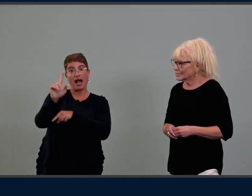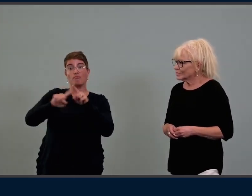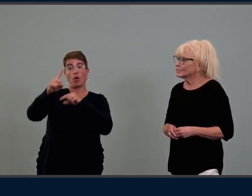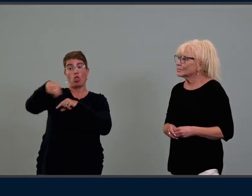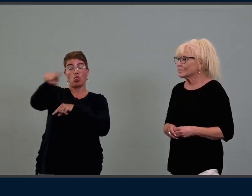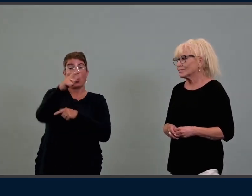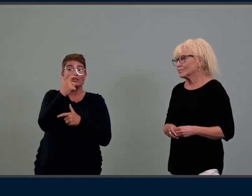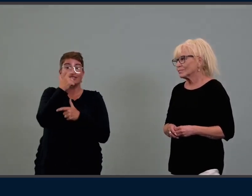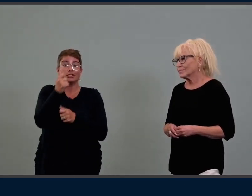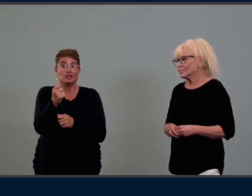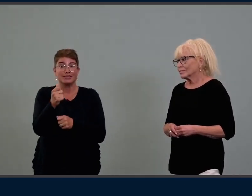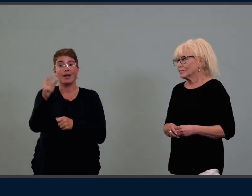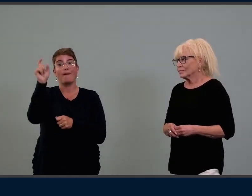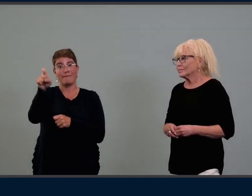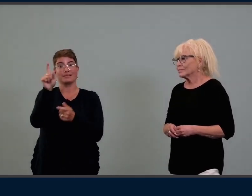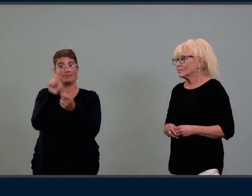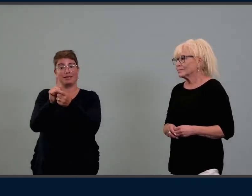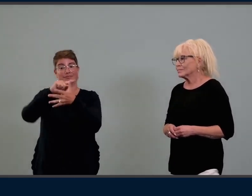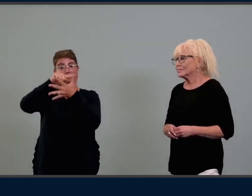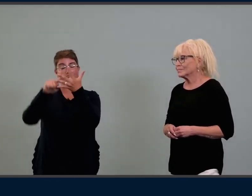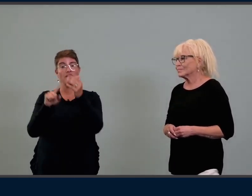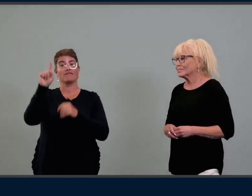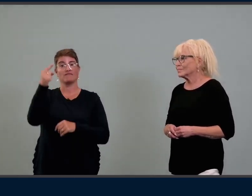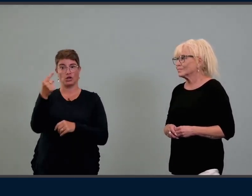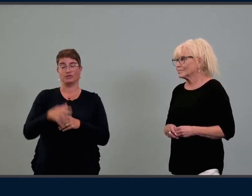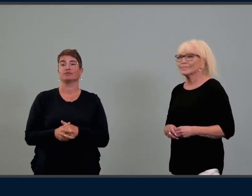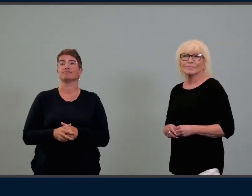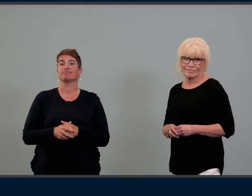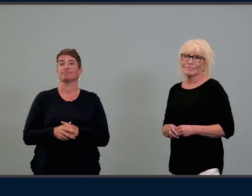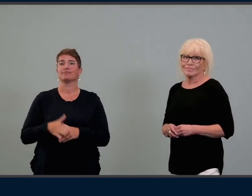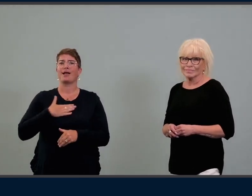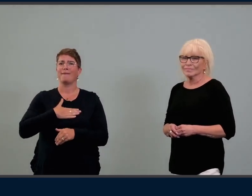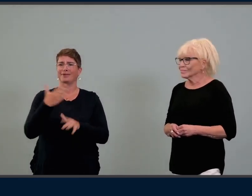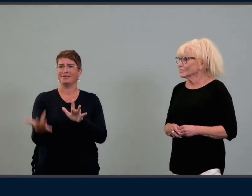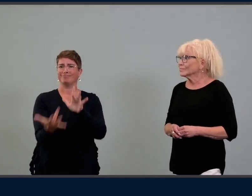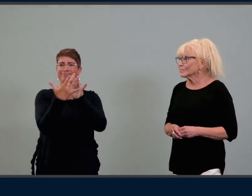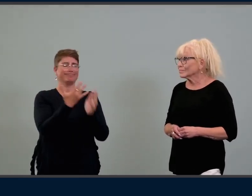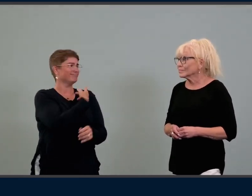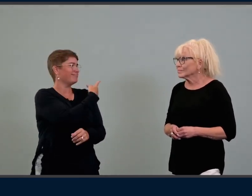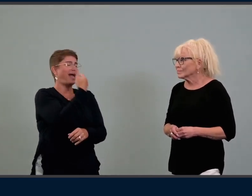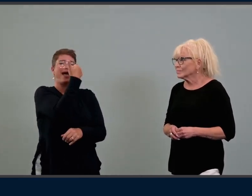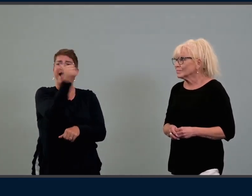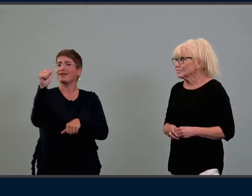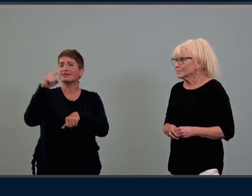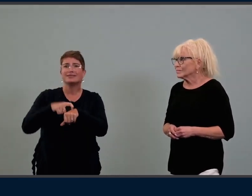in 2025, but remember, those of you who are interested must meet those five criteria. Reach